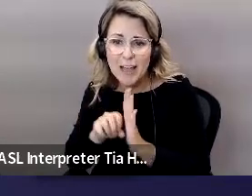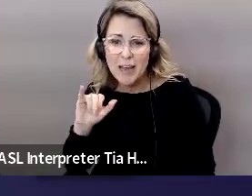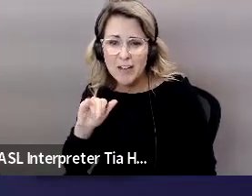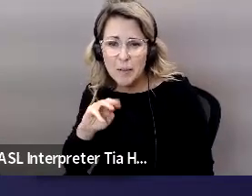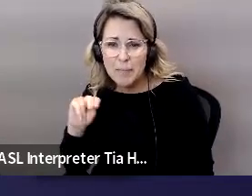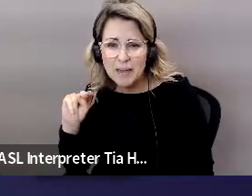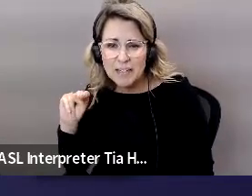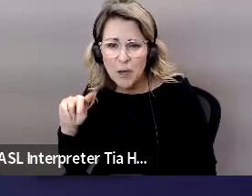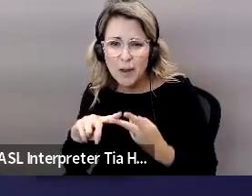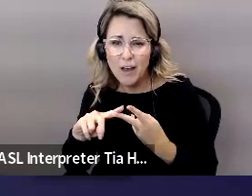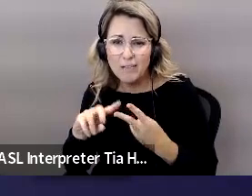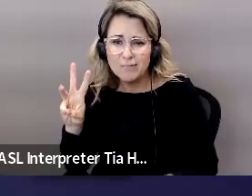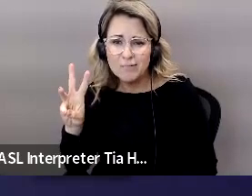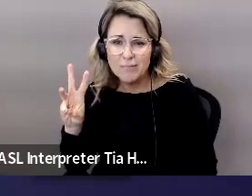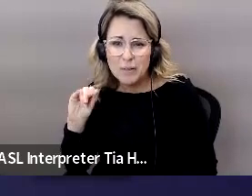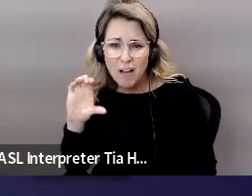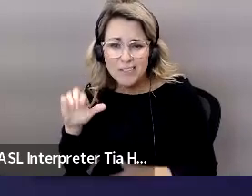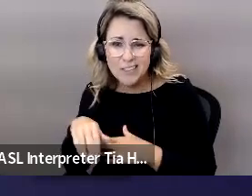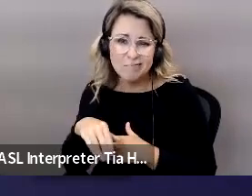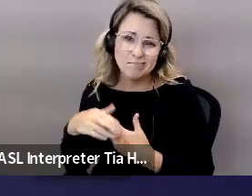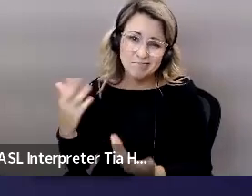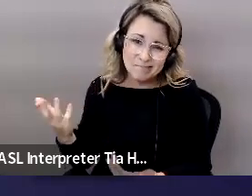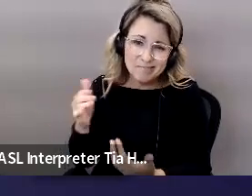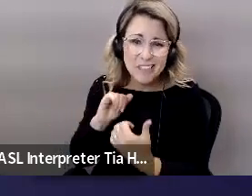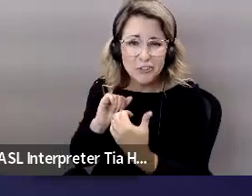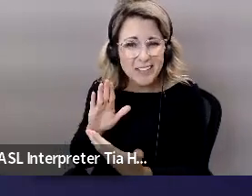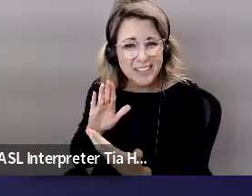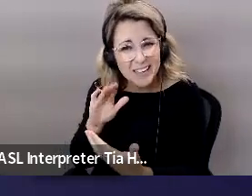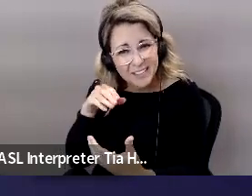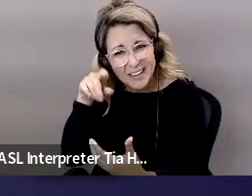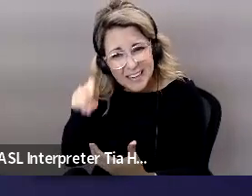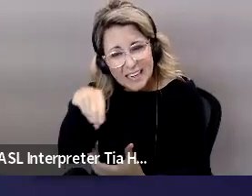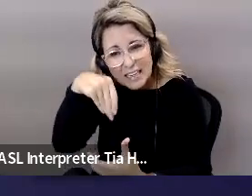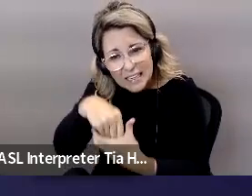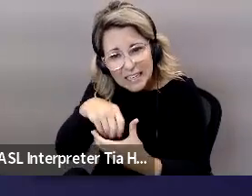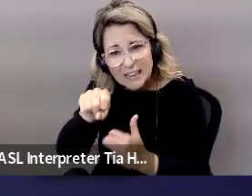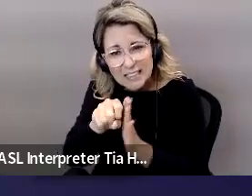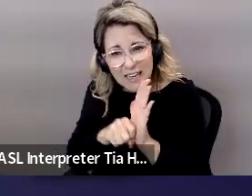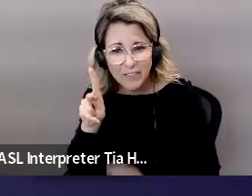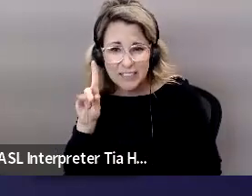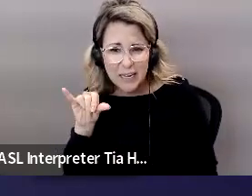that's not really addressing it. So, make sure that the need you're articulating is specific,